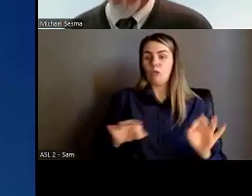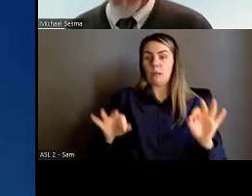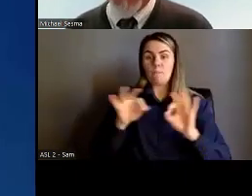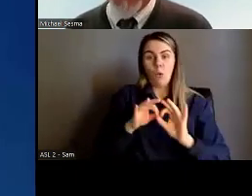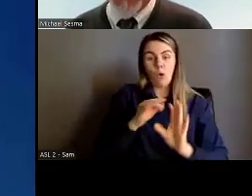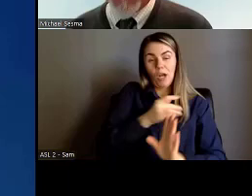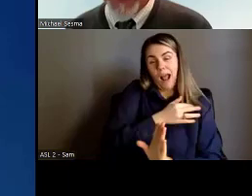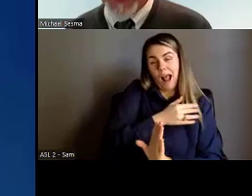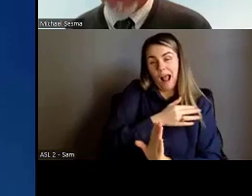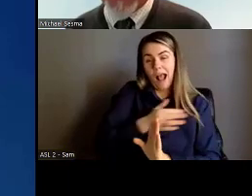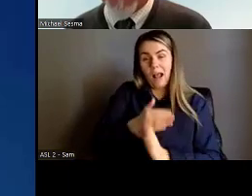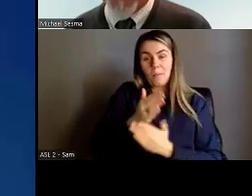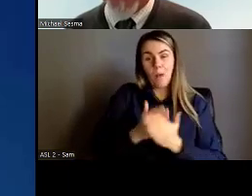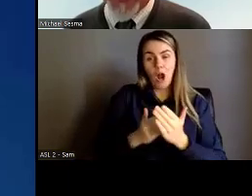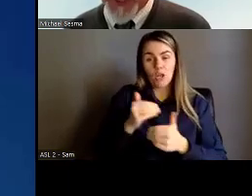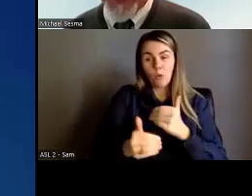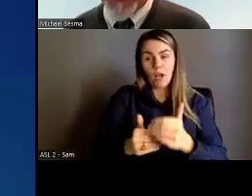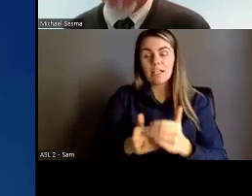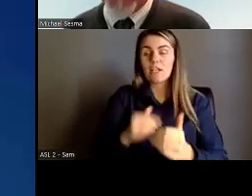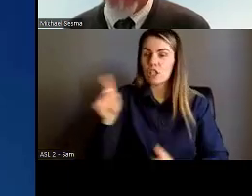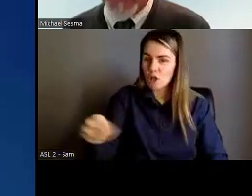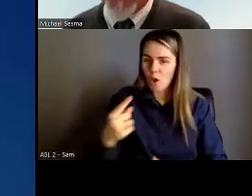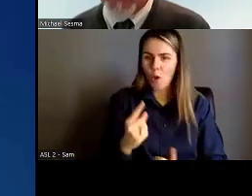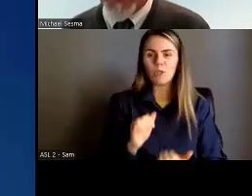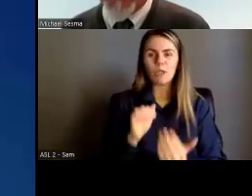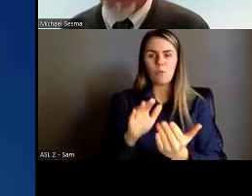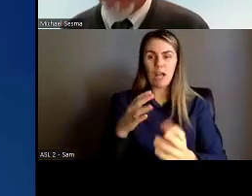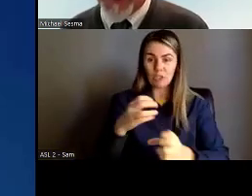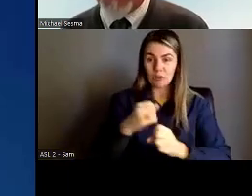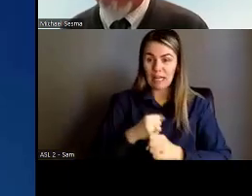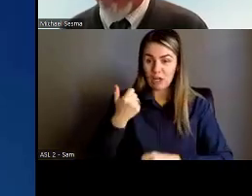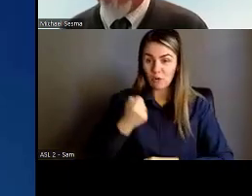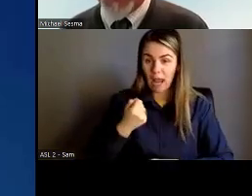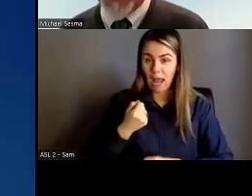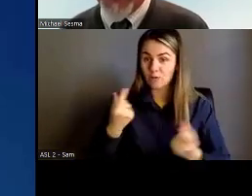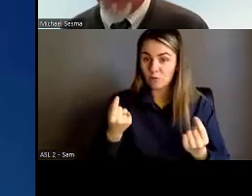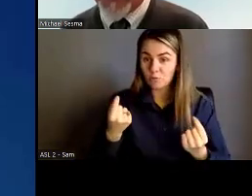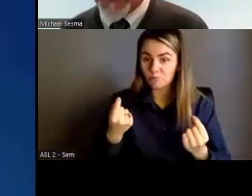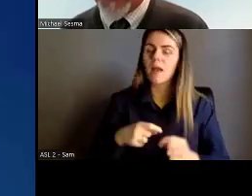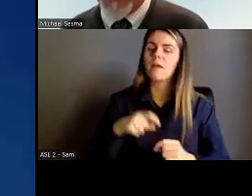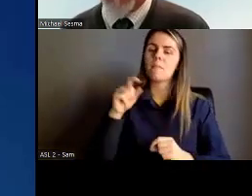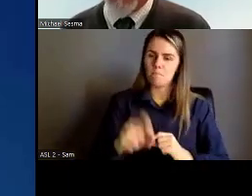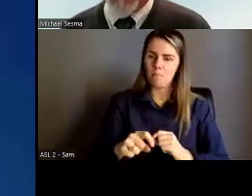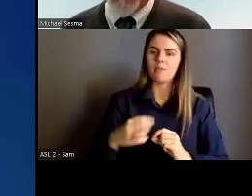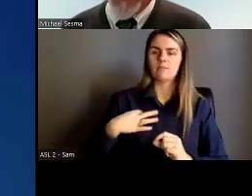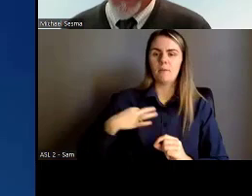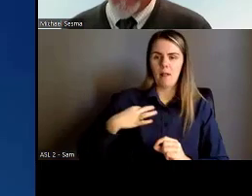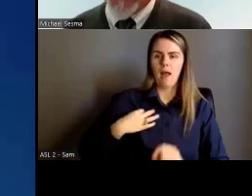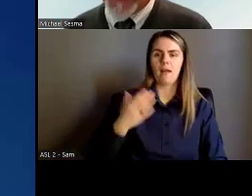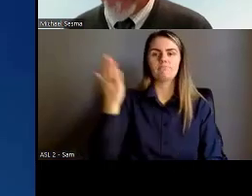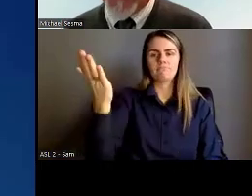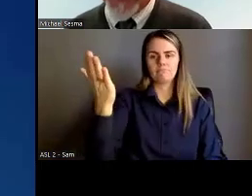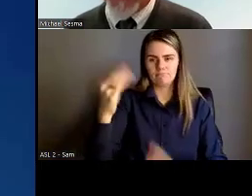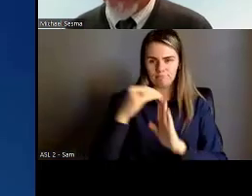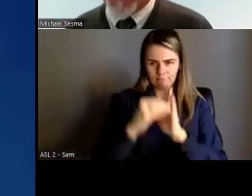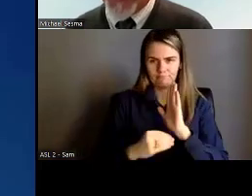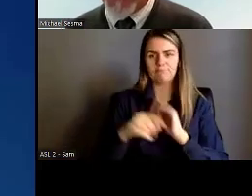the only way to get a grant is if you apply. So if you really want a grant, you've got to begin that process, and you've got to give yourself at least 6 months